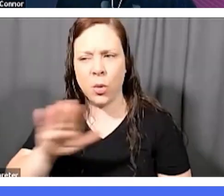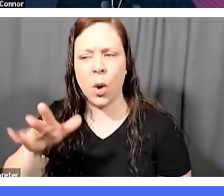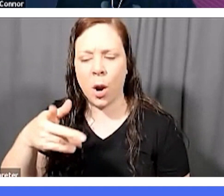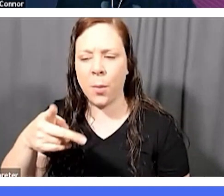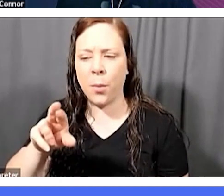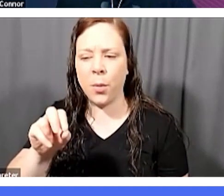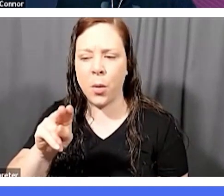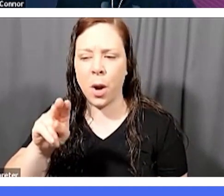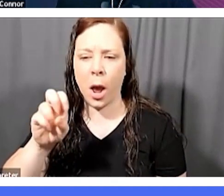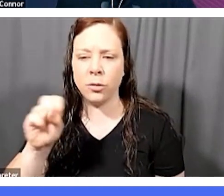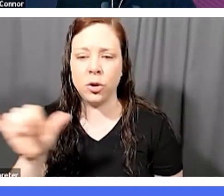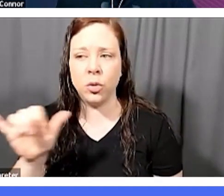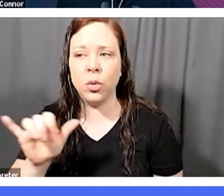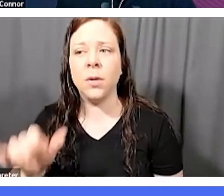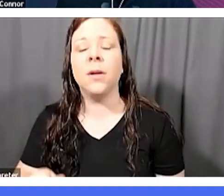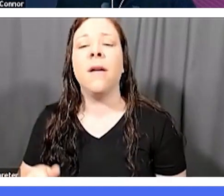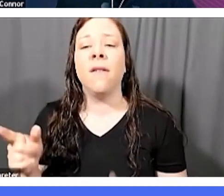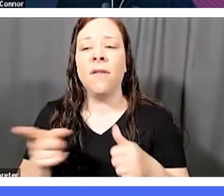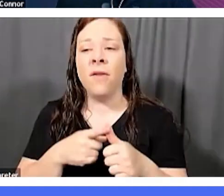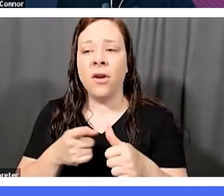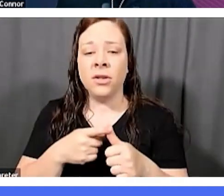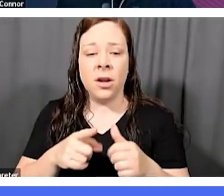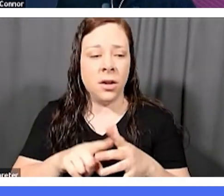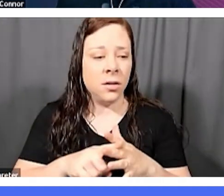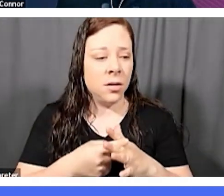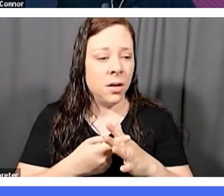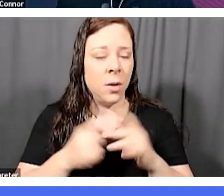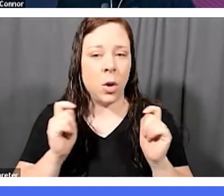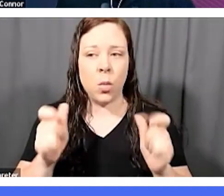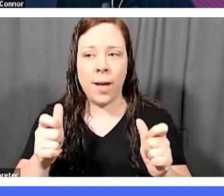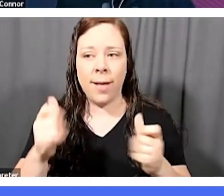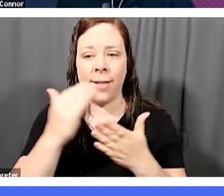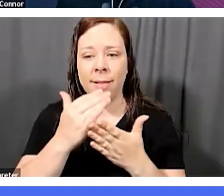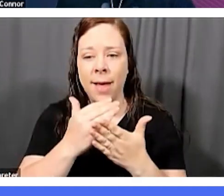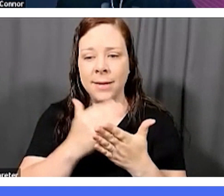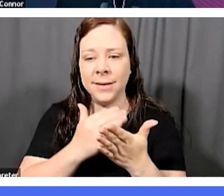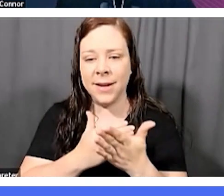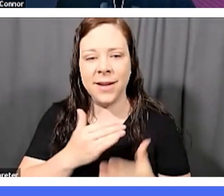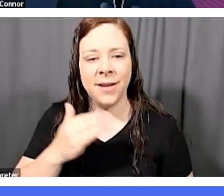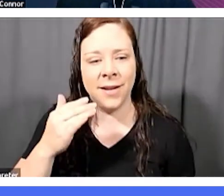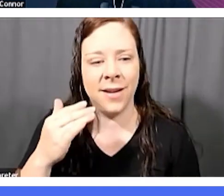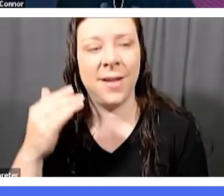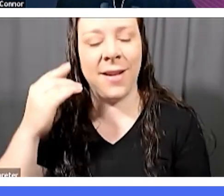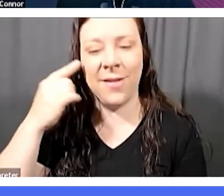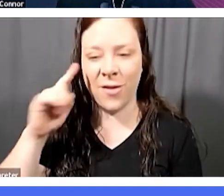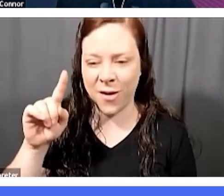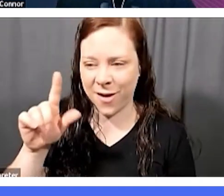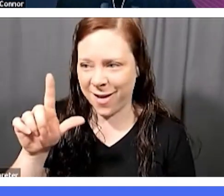I wanna start with a quick lesson in Latin. It's also a little bit of an homage